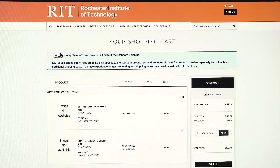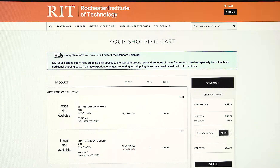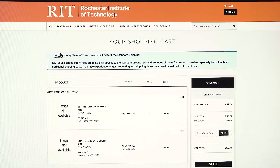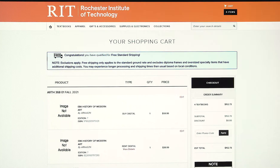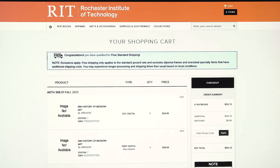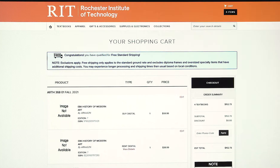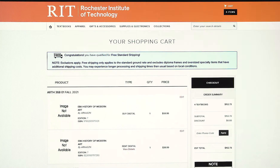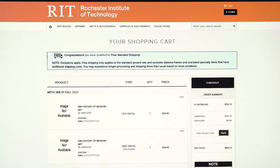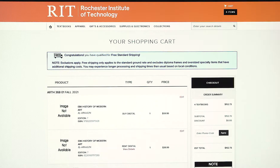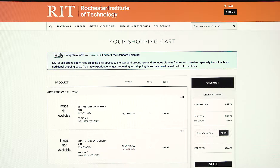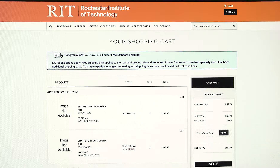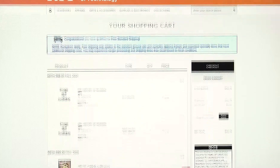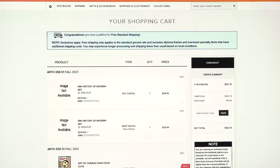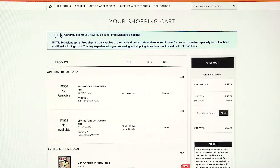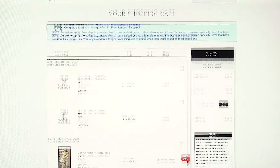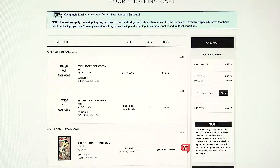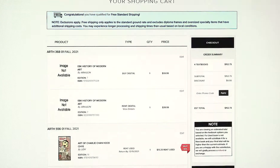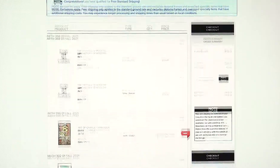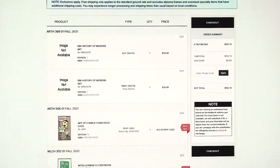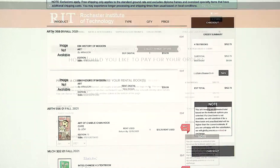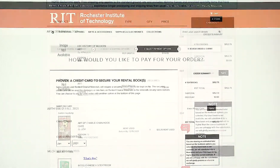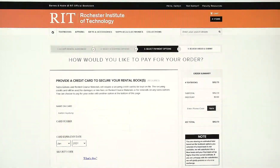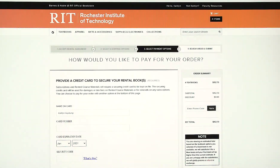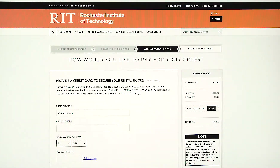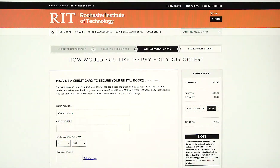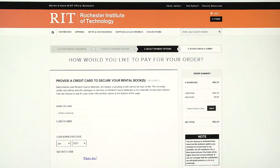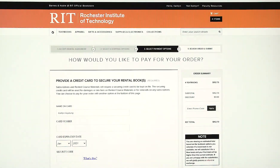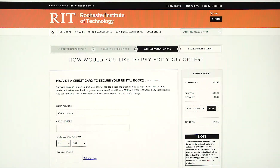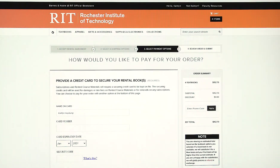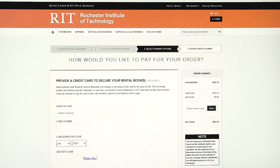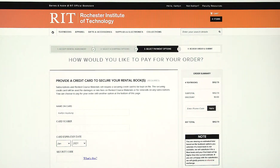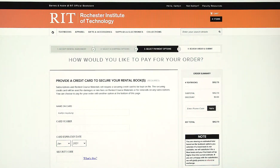WHEN YOU'VE ADDED YOUR BOOKS TO YOUR CART AND ARE READY TO CHECK OUT,